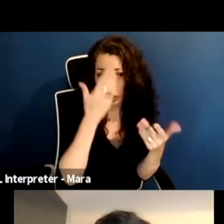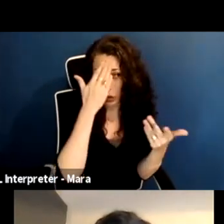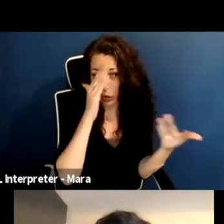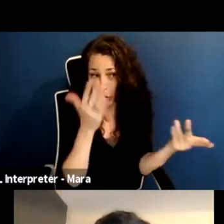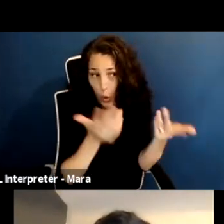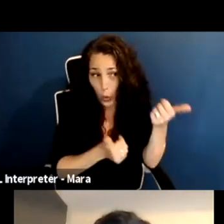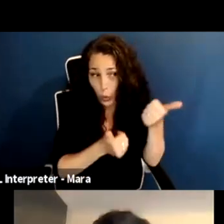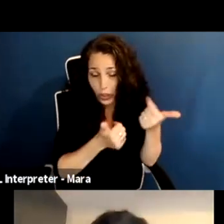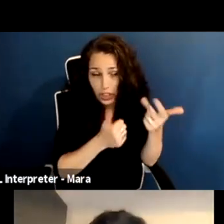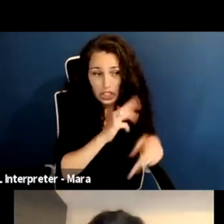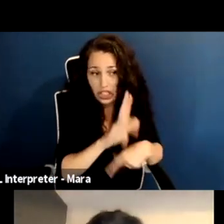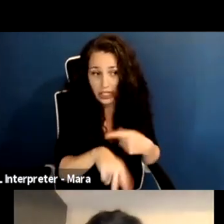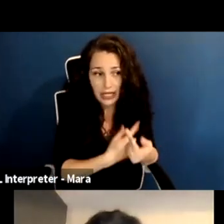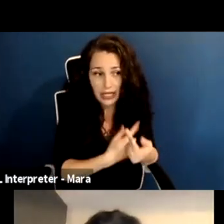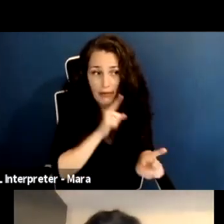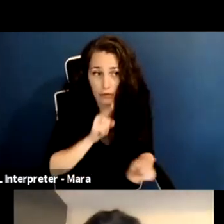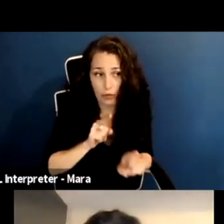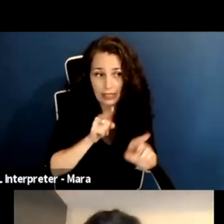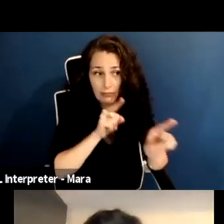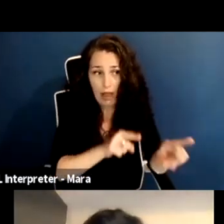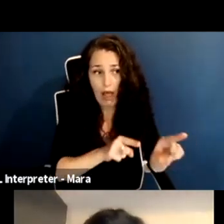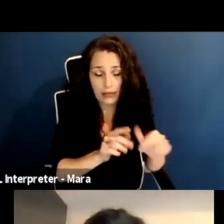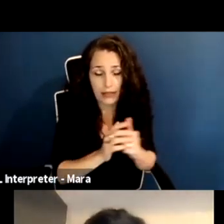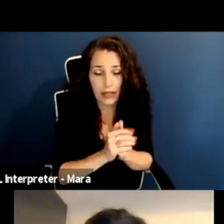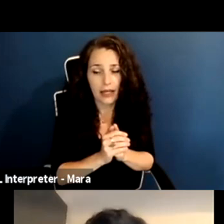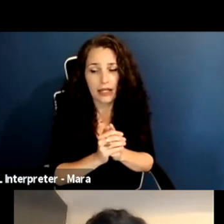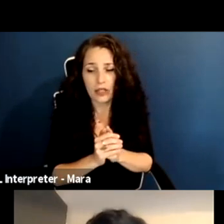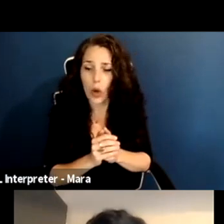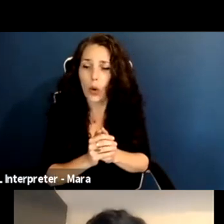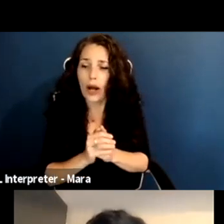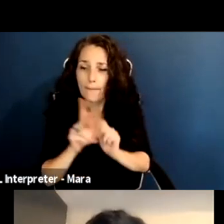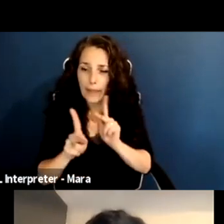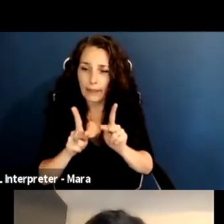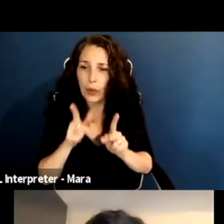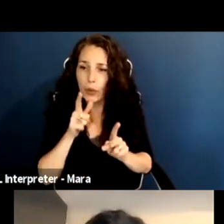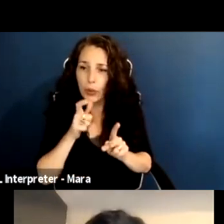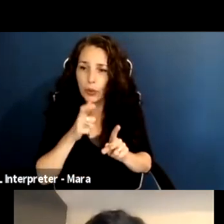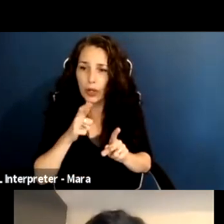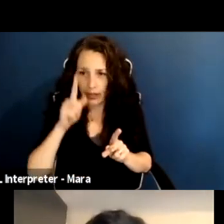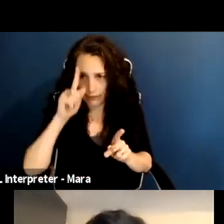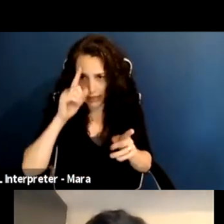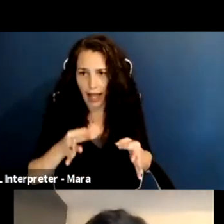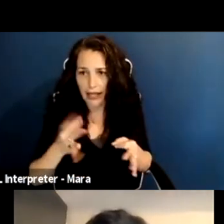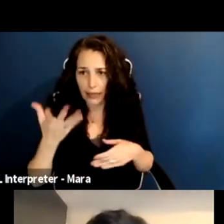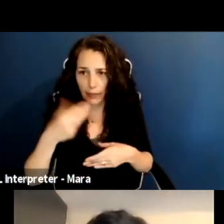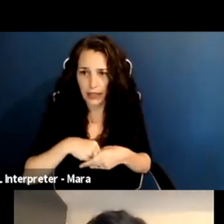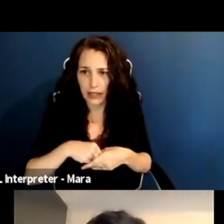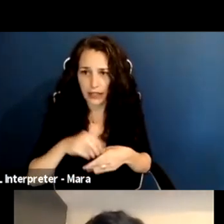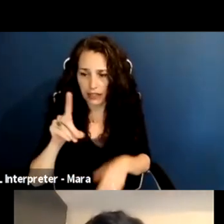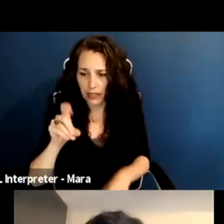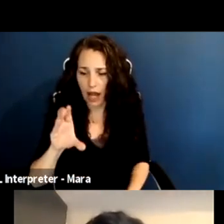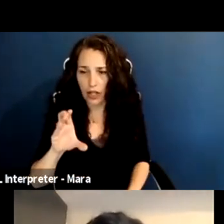to be in documentaries, I think could be a whole other panel discussion about opening your life up